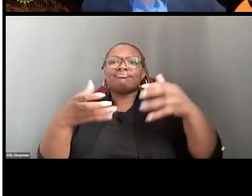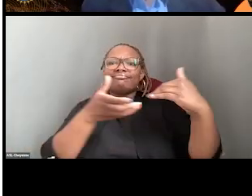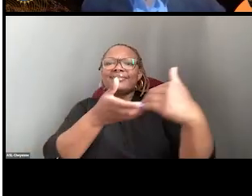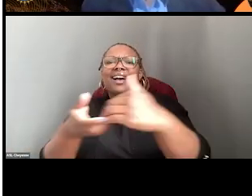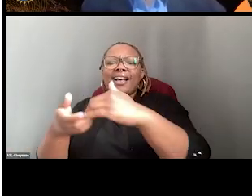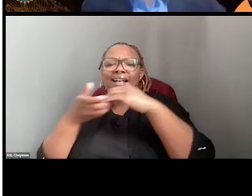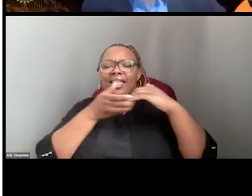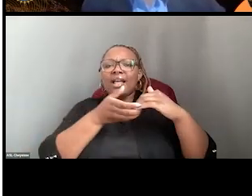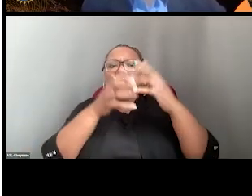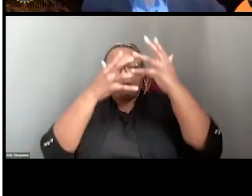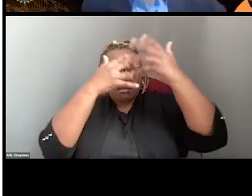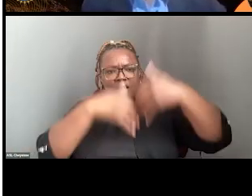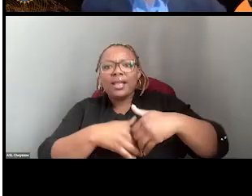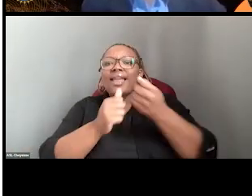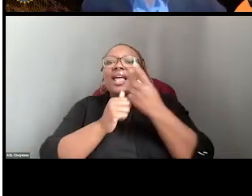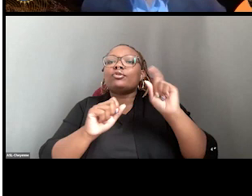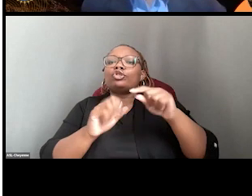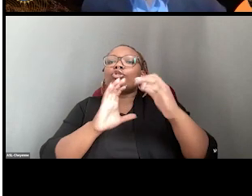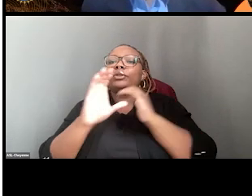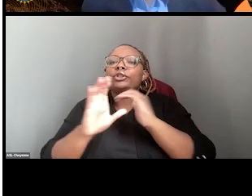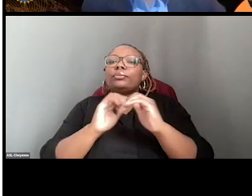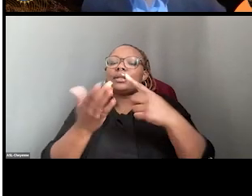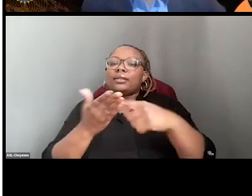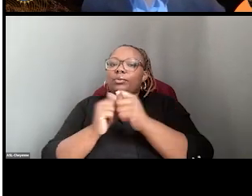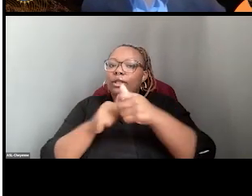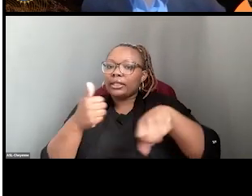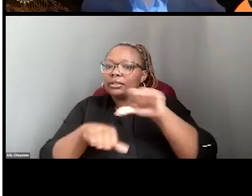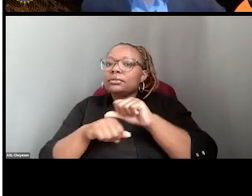and talking to each other, especially when there are questions or issues.